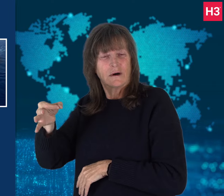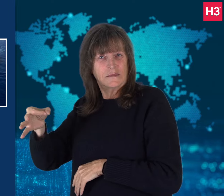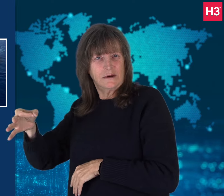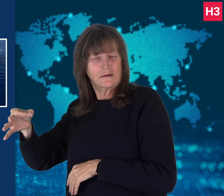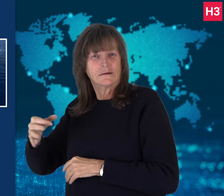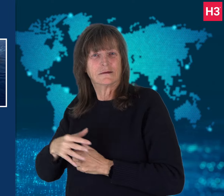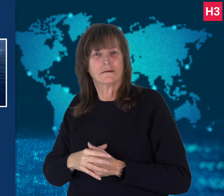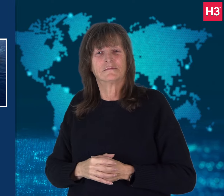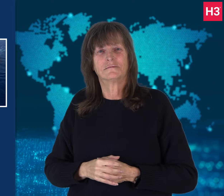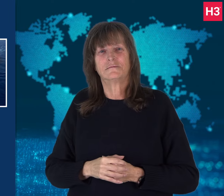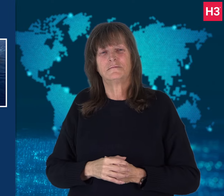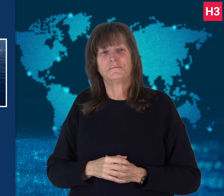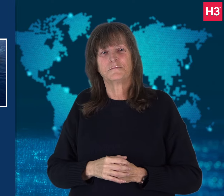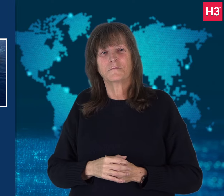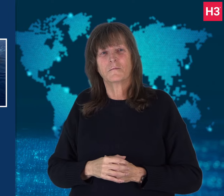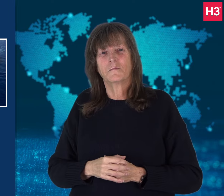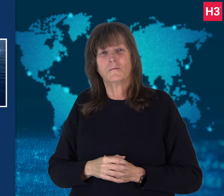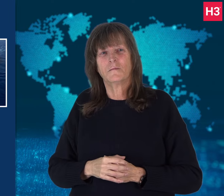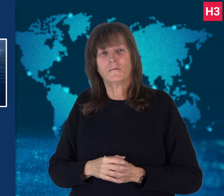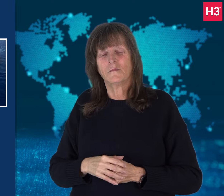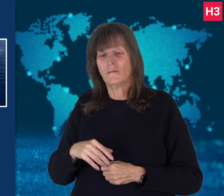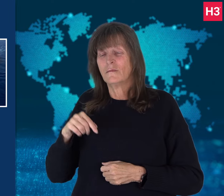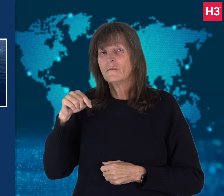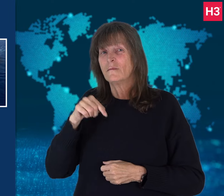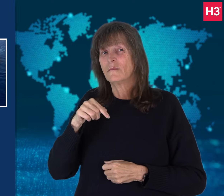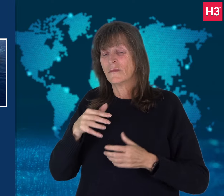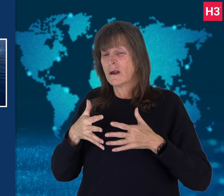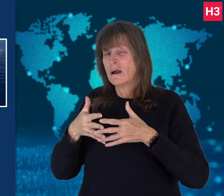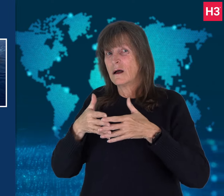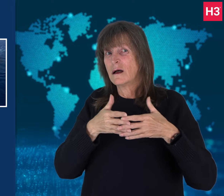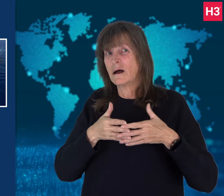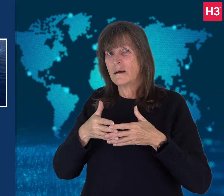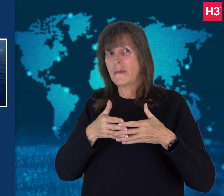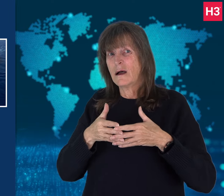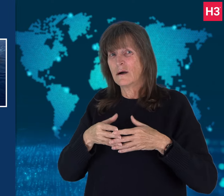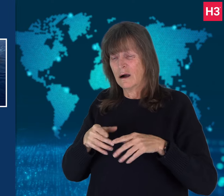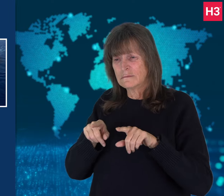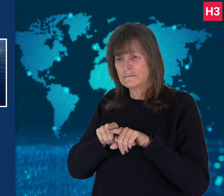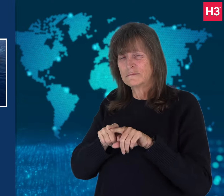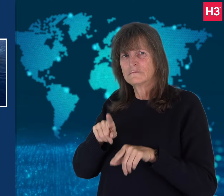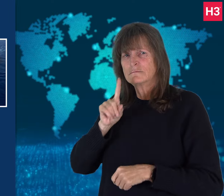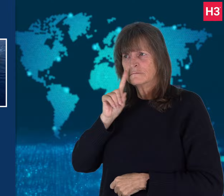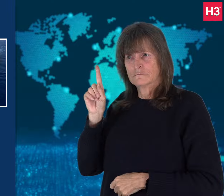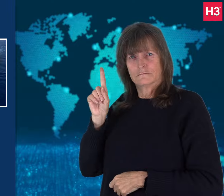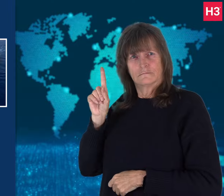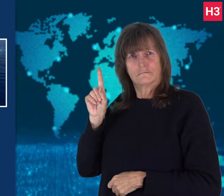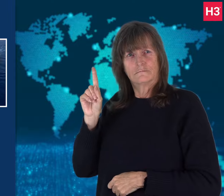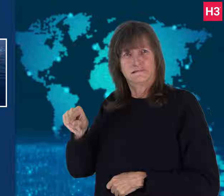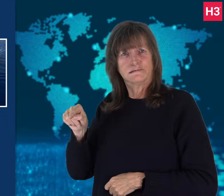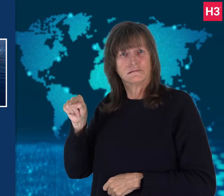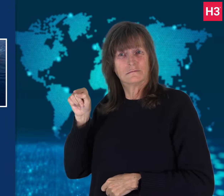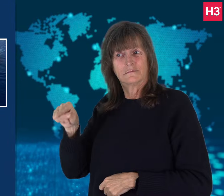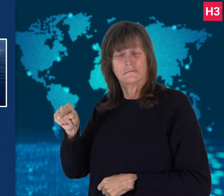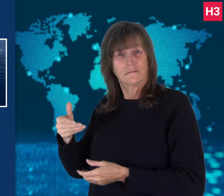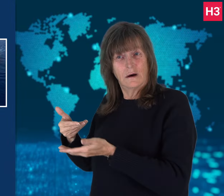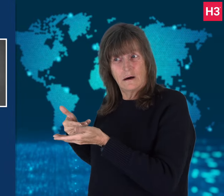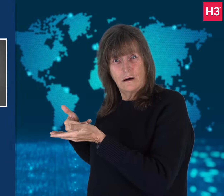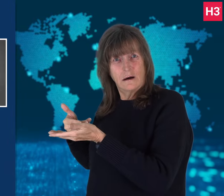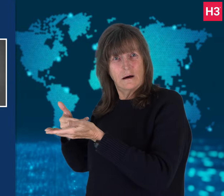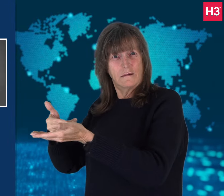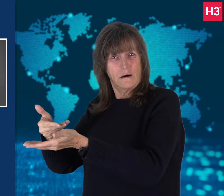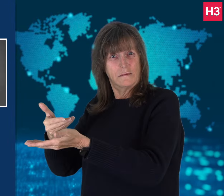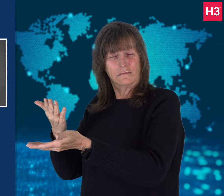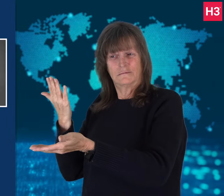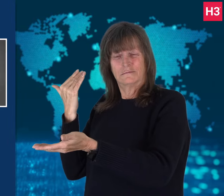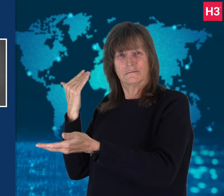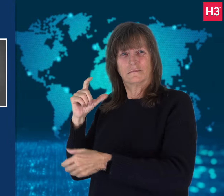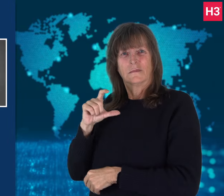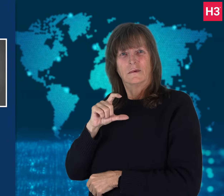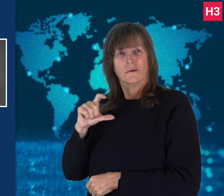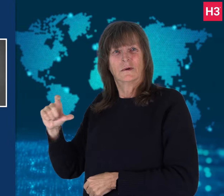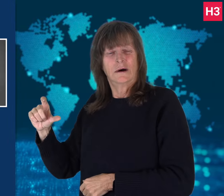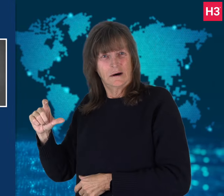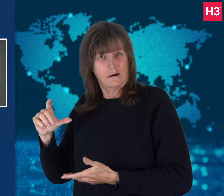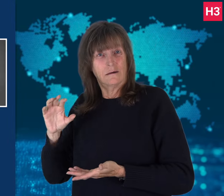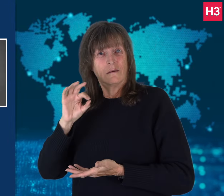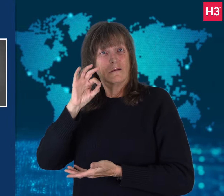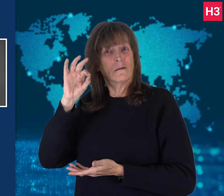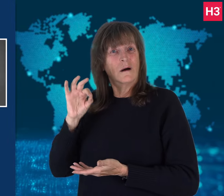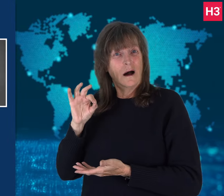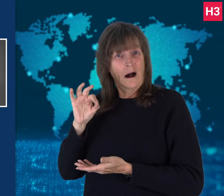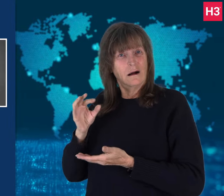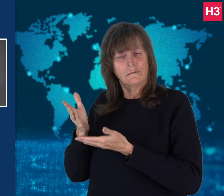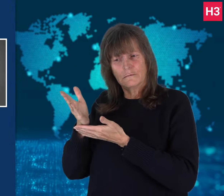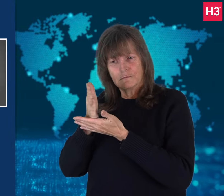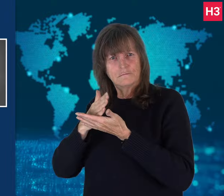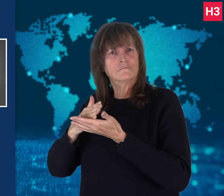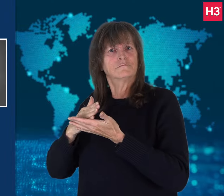to reach the Caribbean once it departs. The U.S. ordered